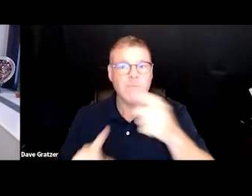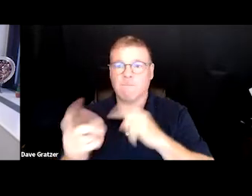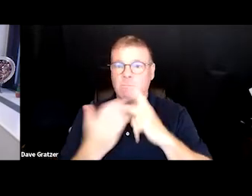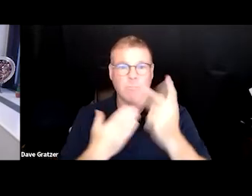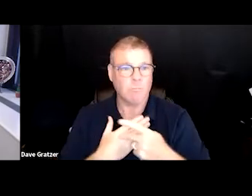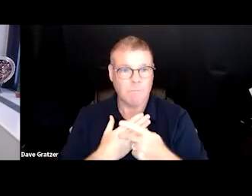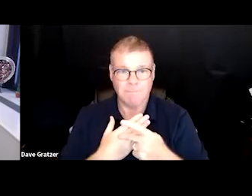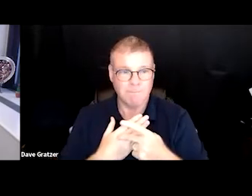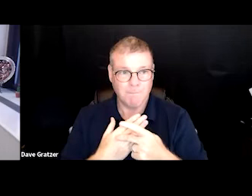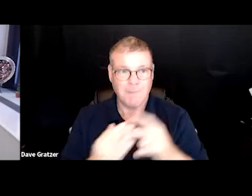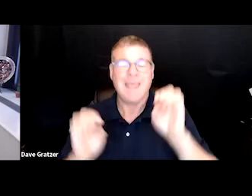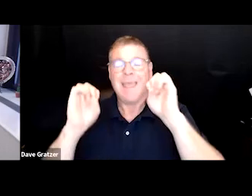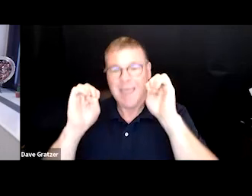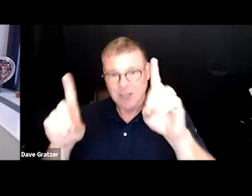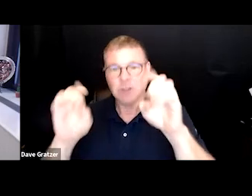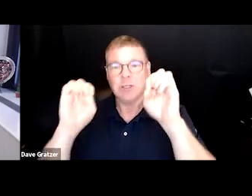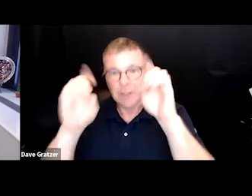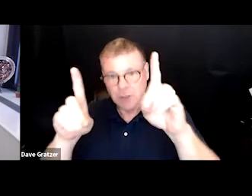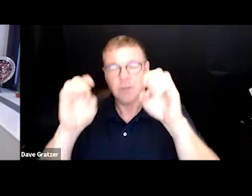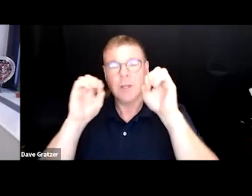Education, education, and reeducation seems to work."